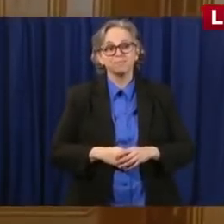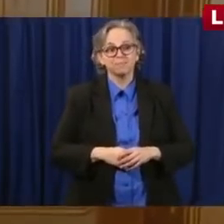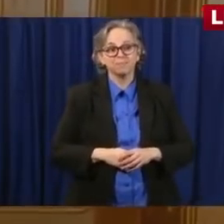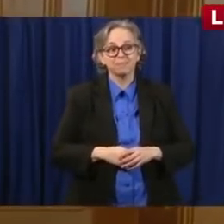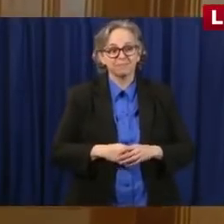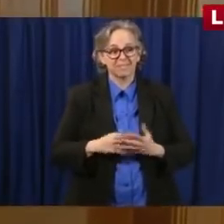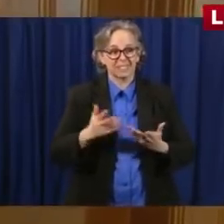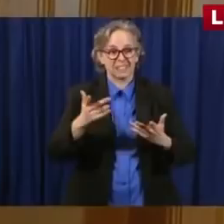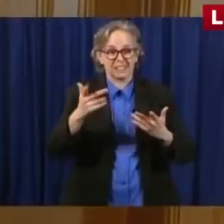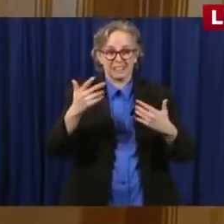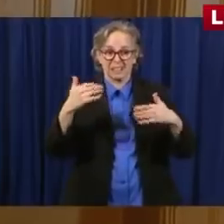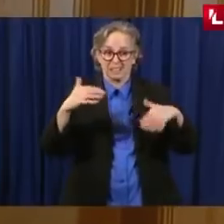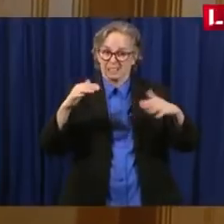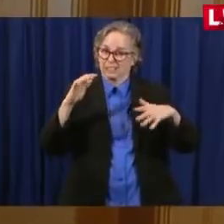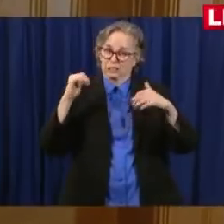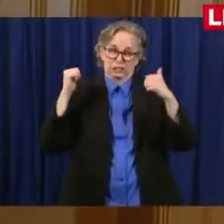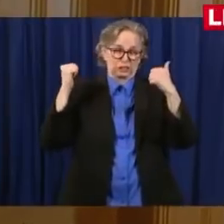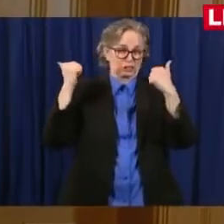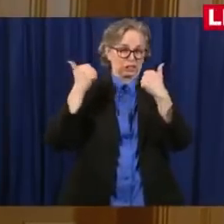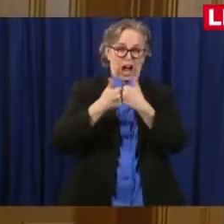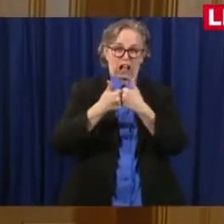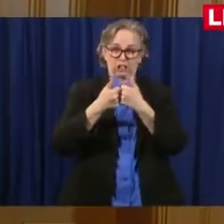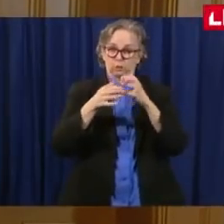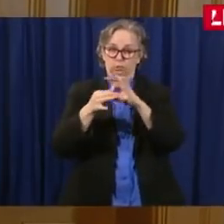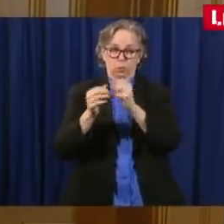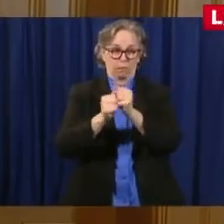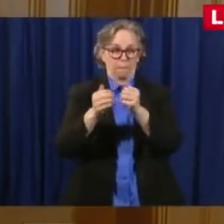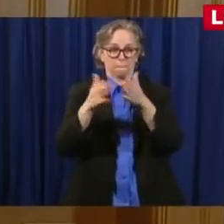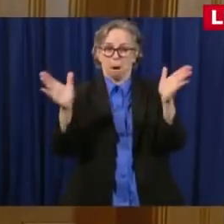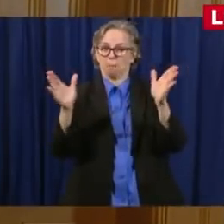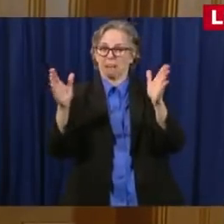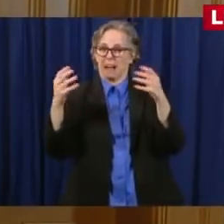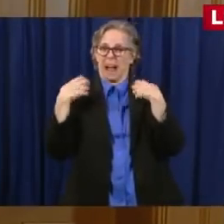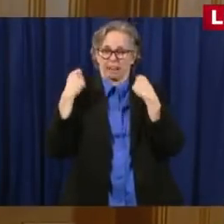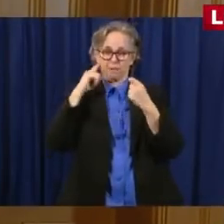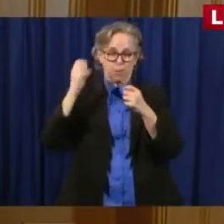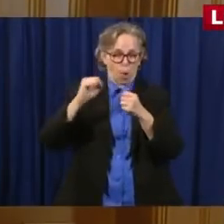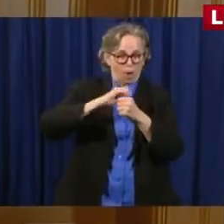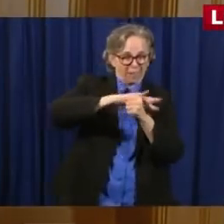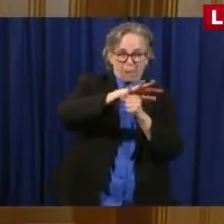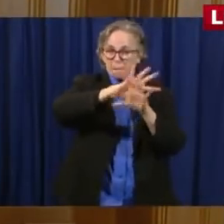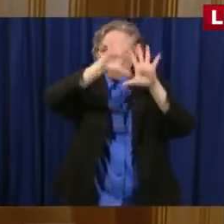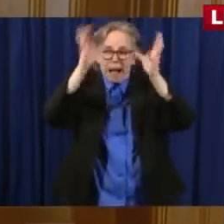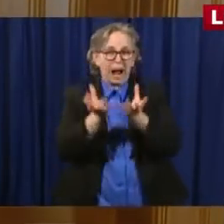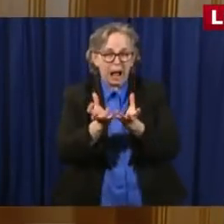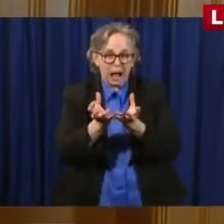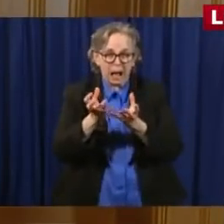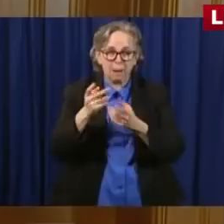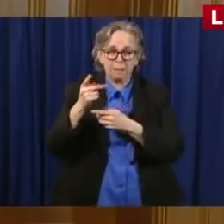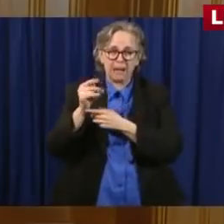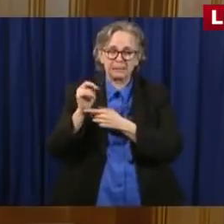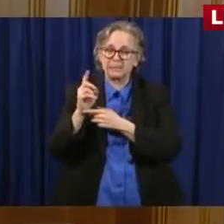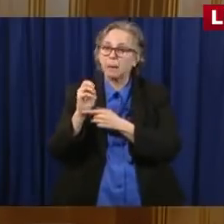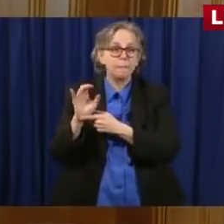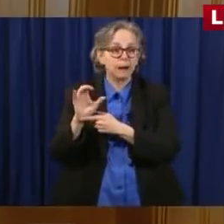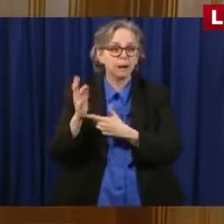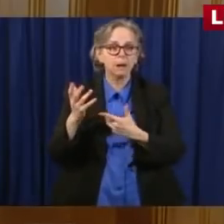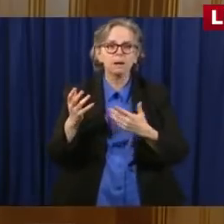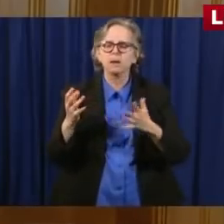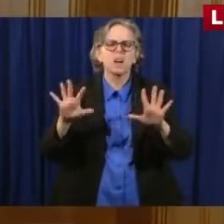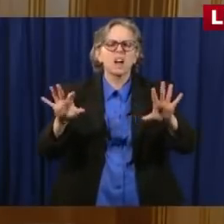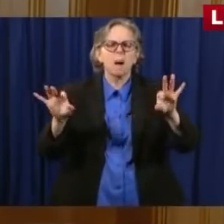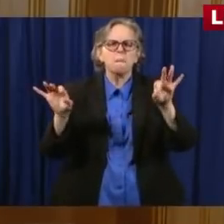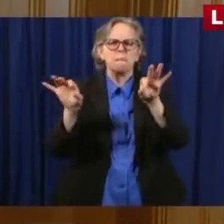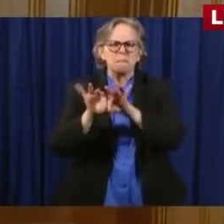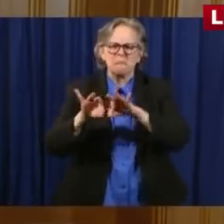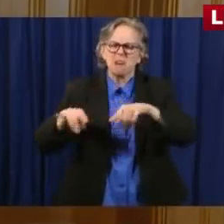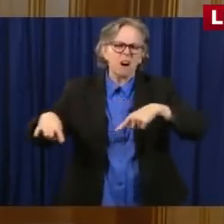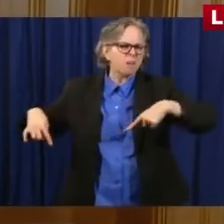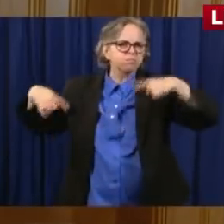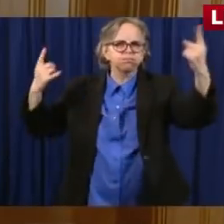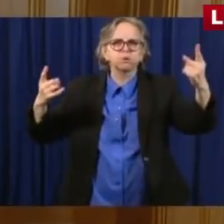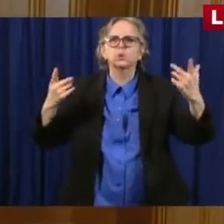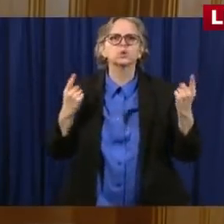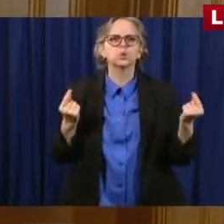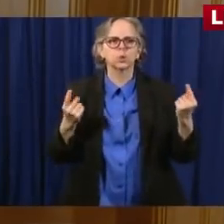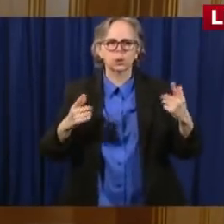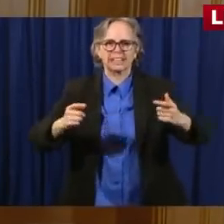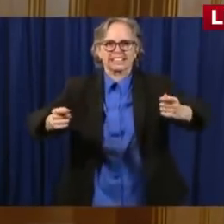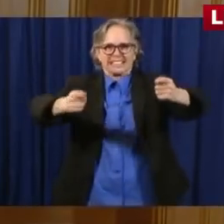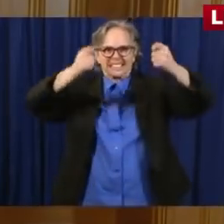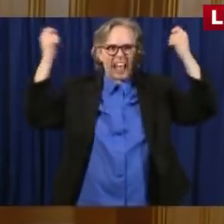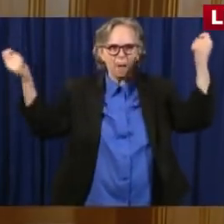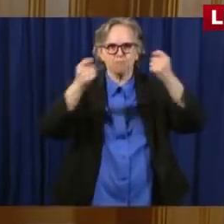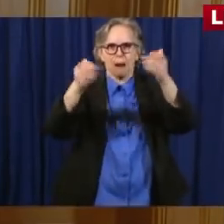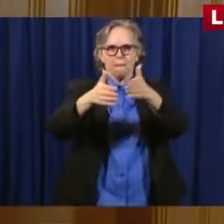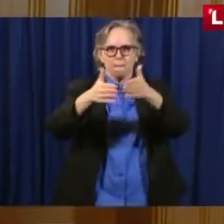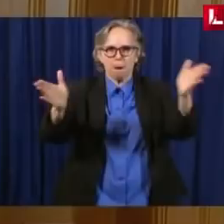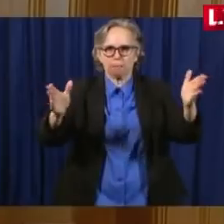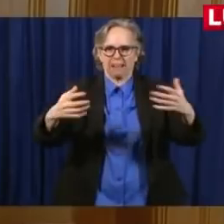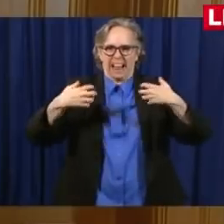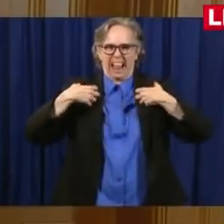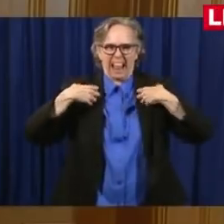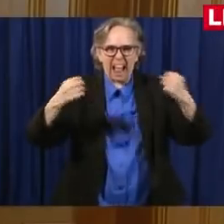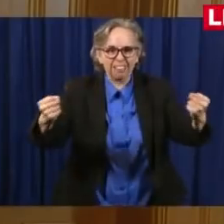IN THE MIDST OF THE MOST CHALLENGING PUBLIC HEALTH PANDEMIC IN OVER 100 YEARS, IT IS MORE IMPORTANT THAN EVER TO CELEBRATE PUBLIC HEALTH.